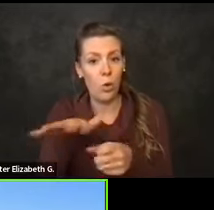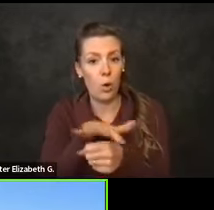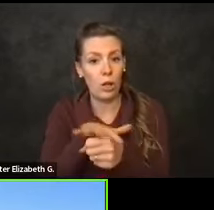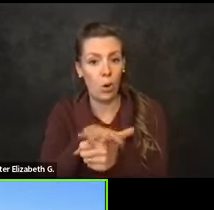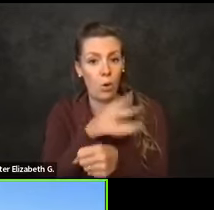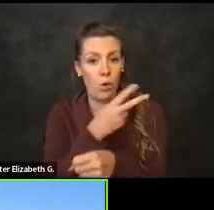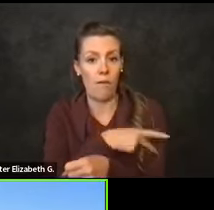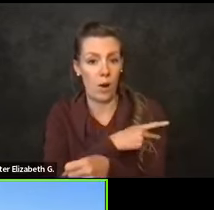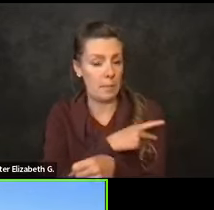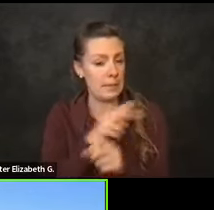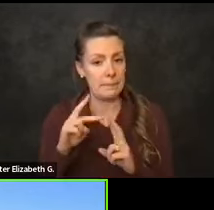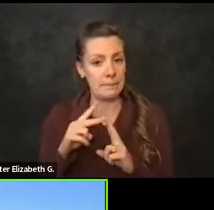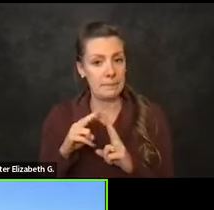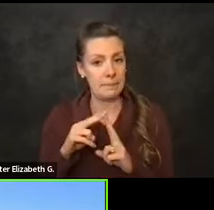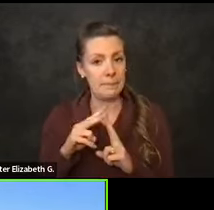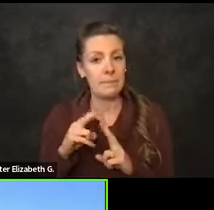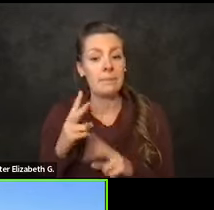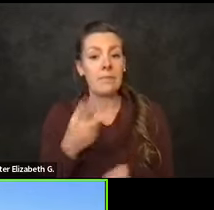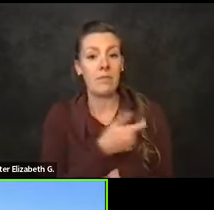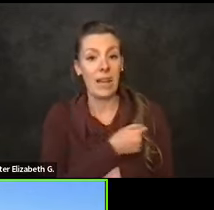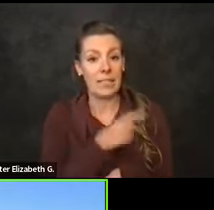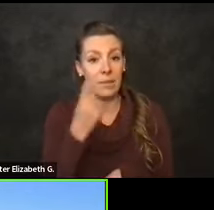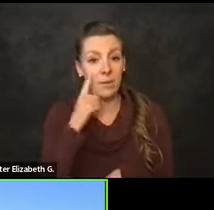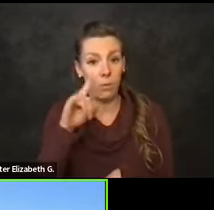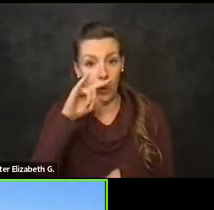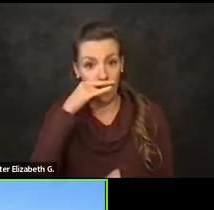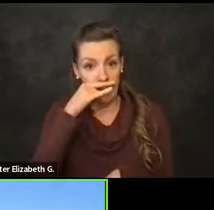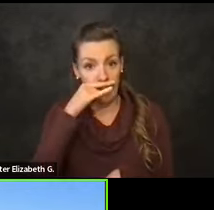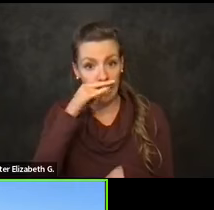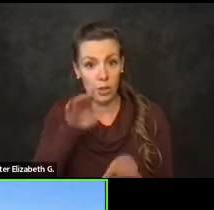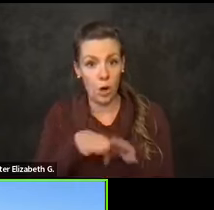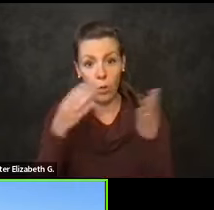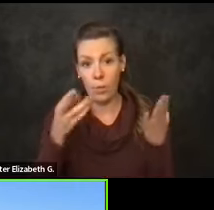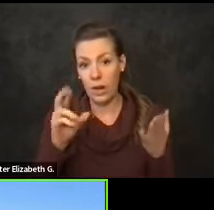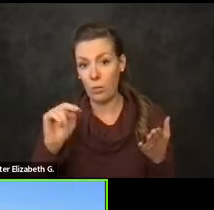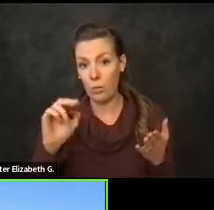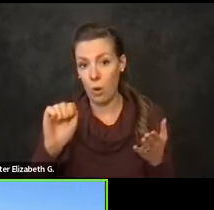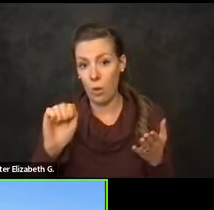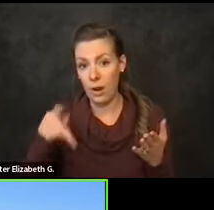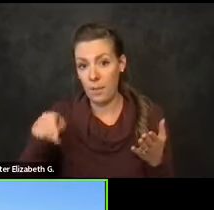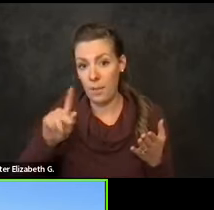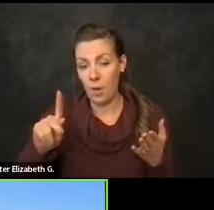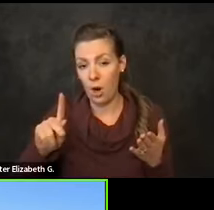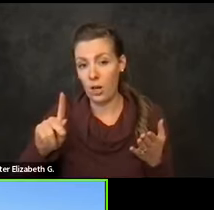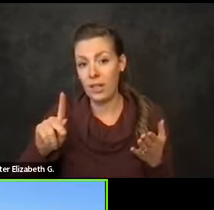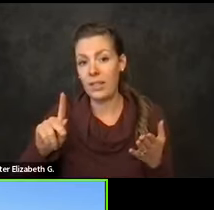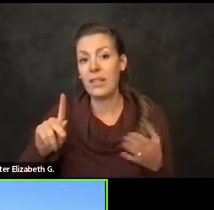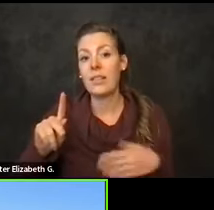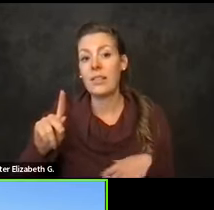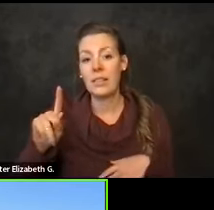Vaccines for kids are also available at the Rotor Park LHI Clinic Tuesday through Saturday from 03:00 p.m. To 06:00 p.m. And